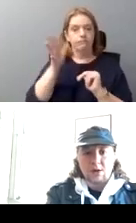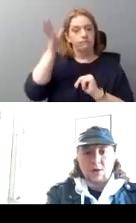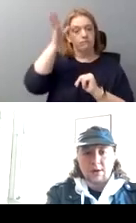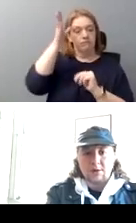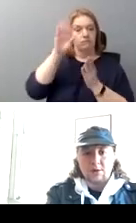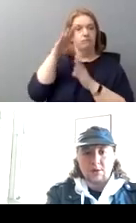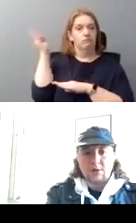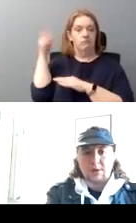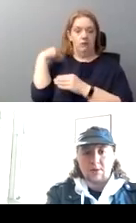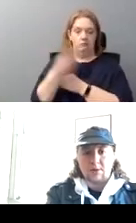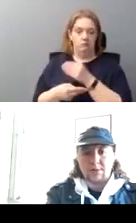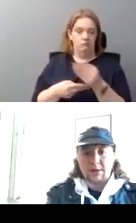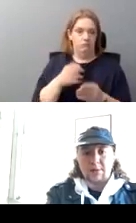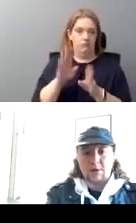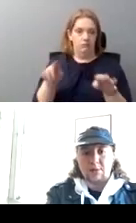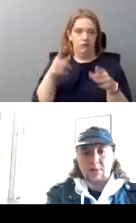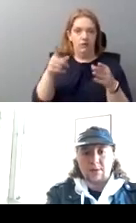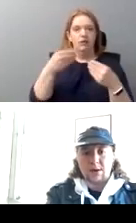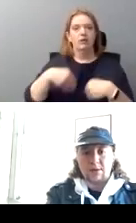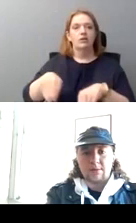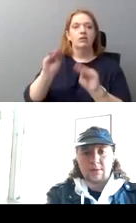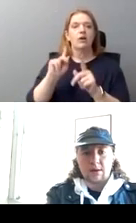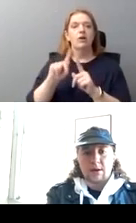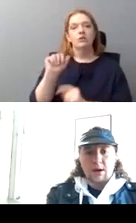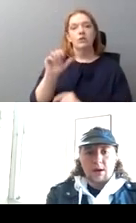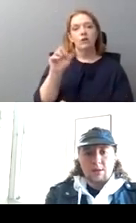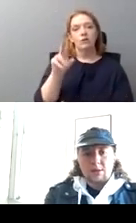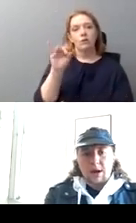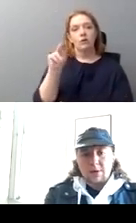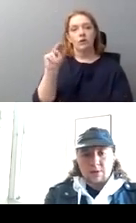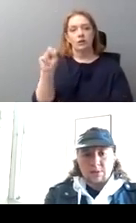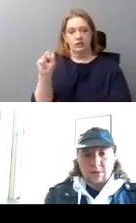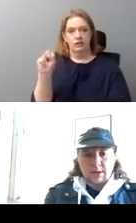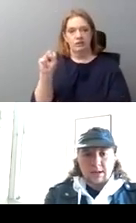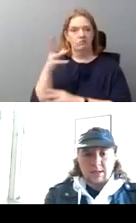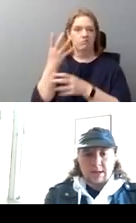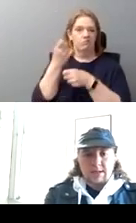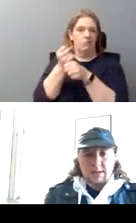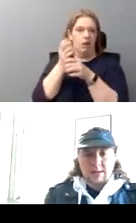who later sold it to an accordion maker, Paul Greub, and his wife. The house was built in 1886,